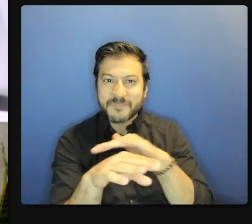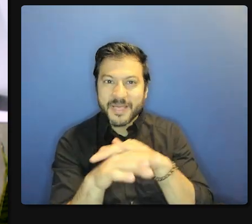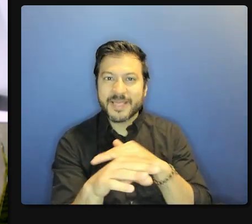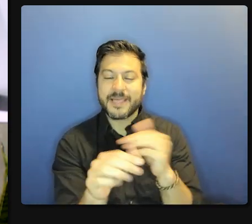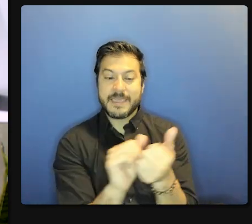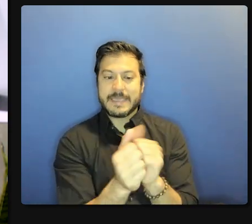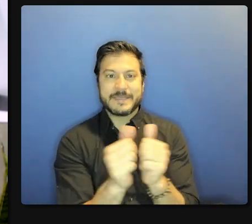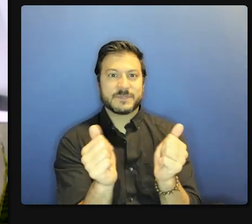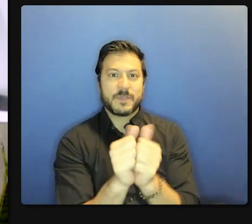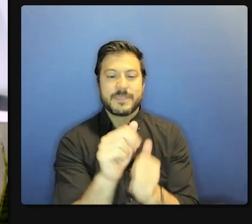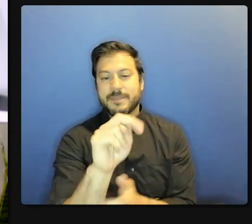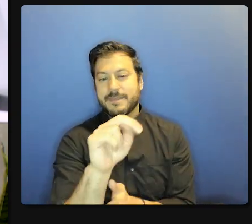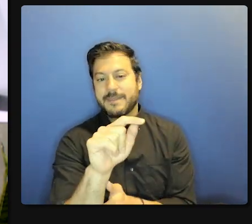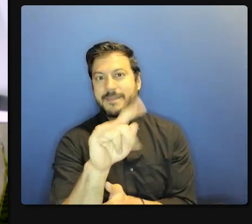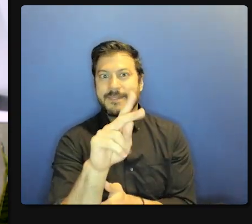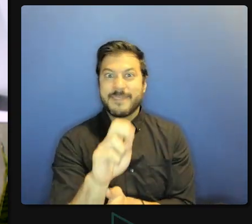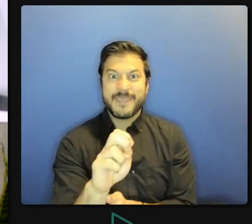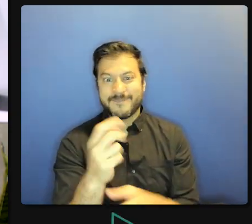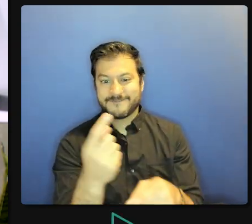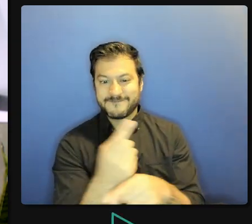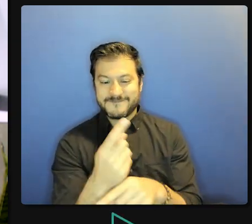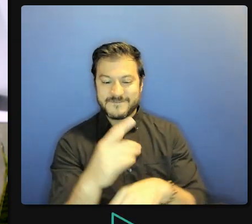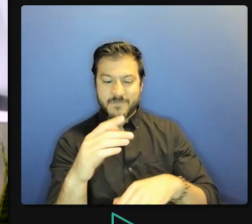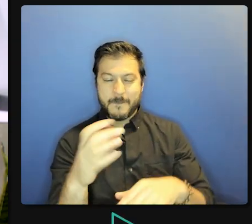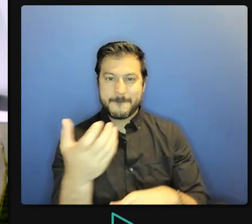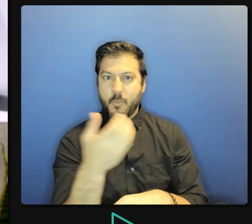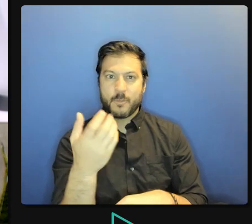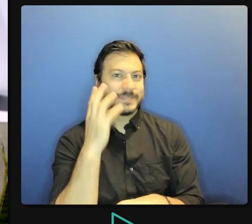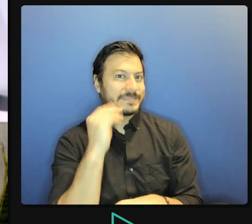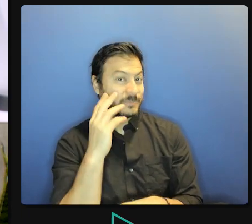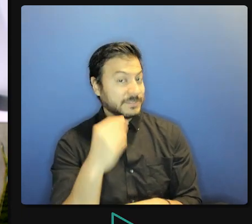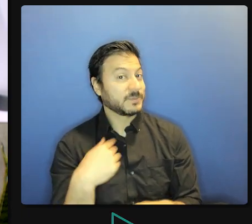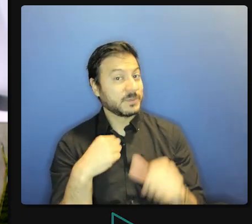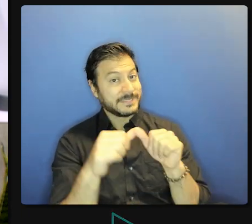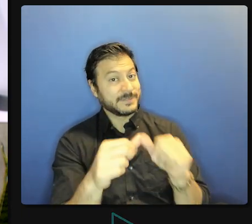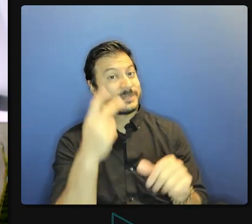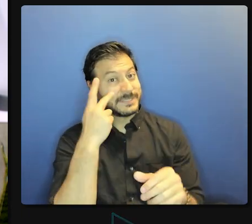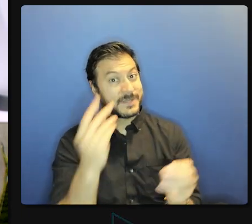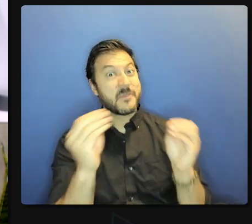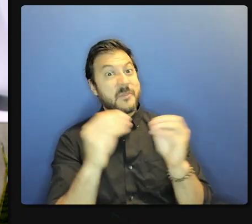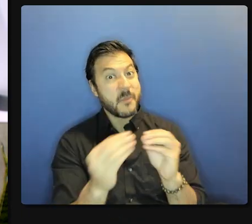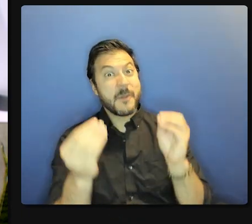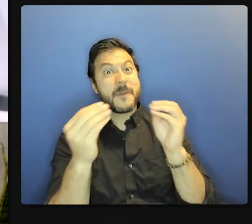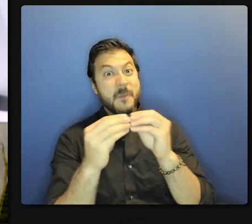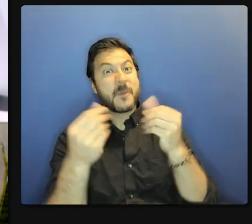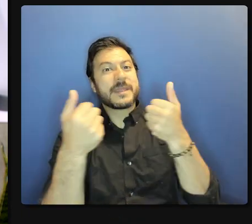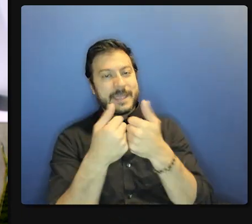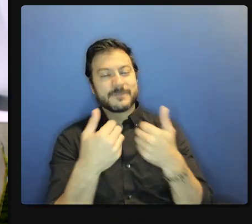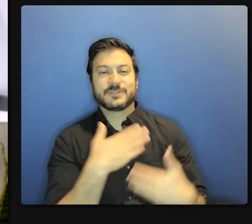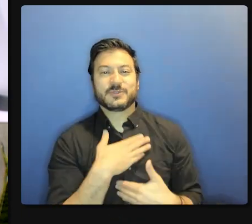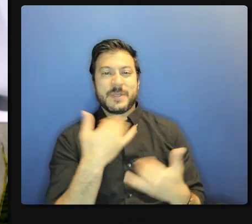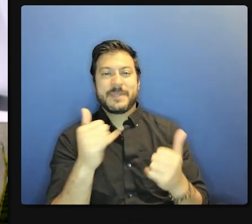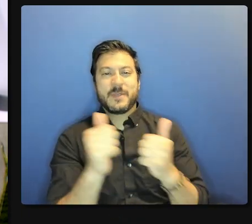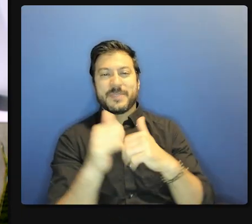It competes with native mobile gaming experiences. We're continuing to see more gamers enjoy playing with touch.